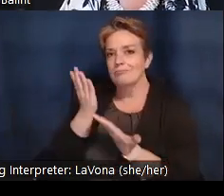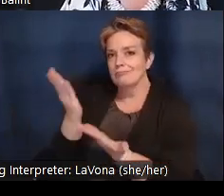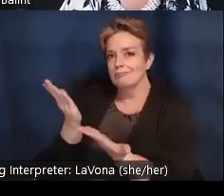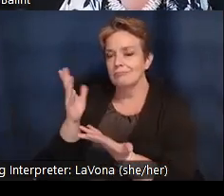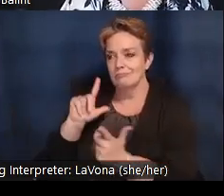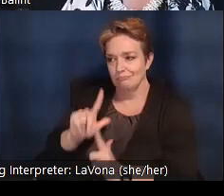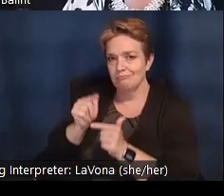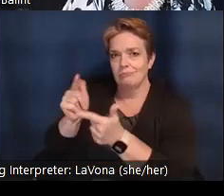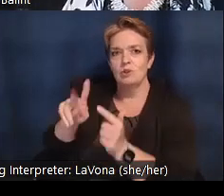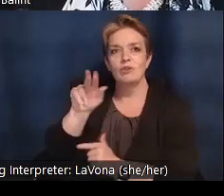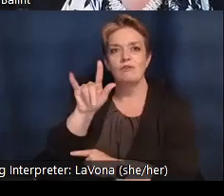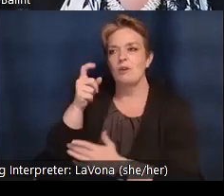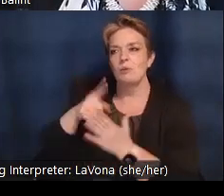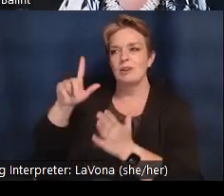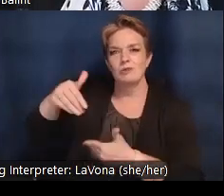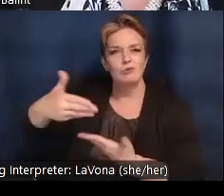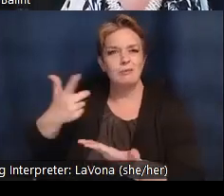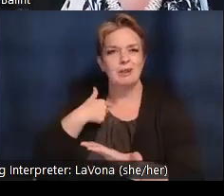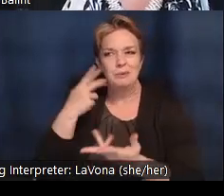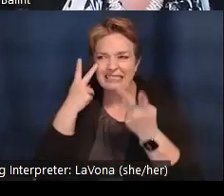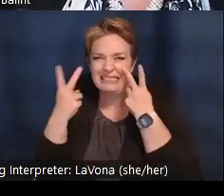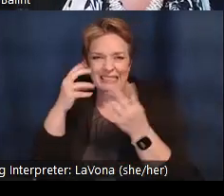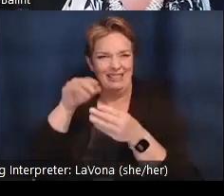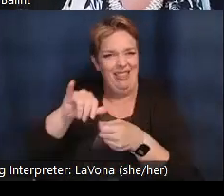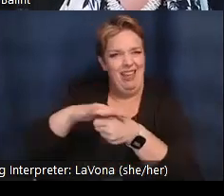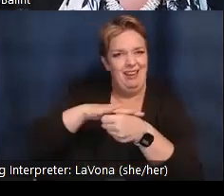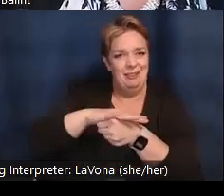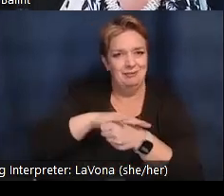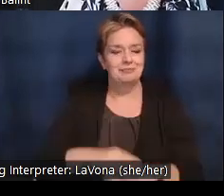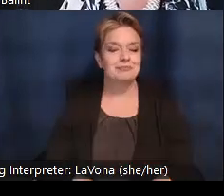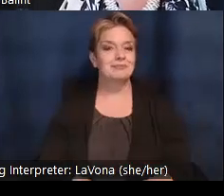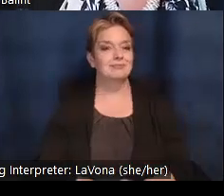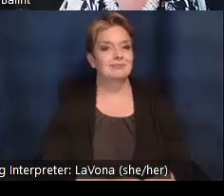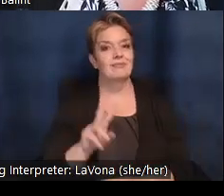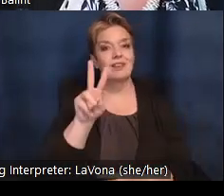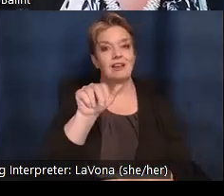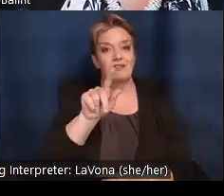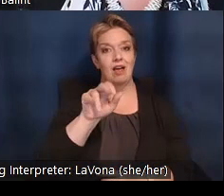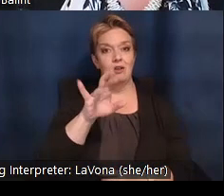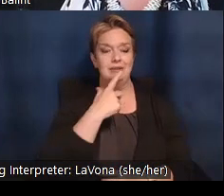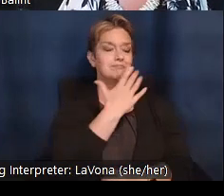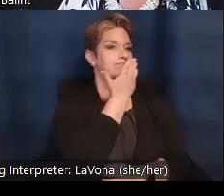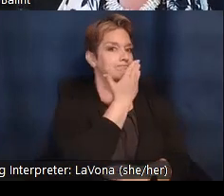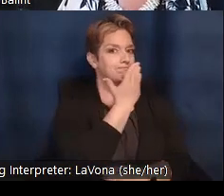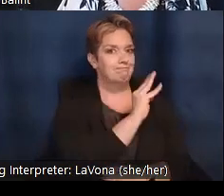[Valerie] Thank you, Makenzi, to you and everyone involved at the James Castle House for spearheading this virtual road trip